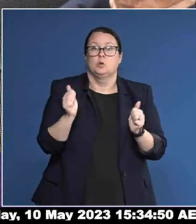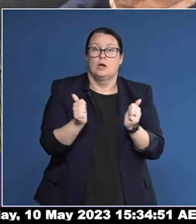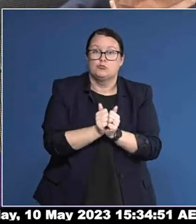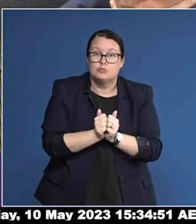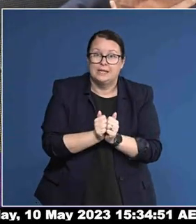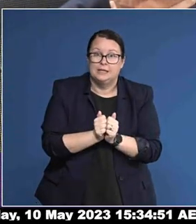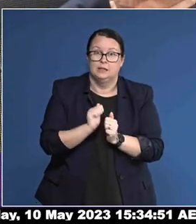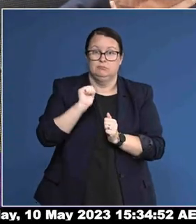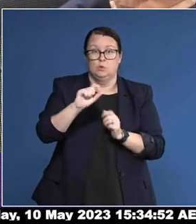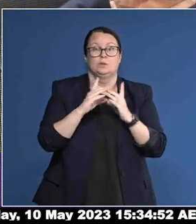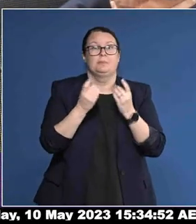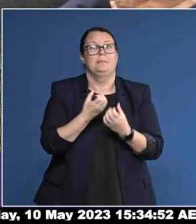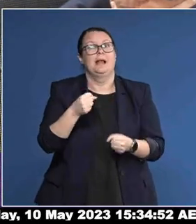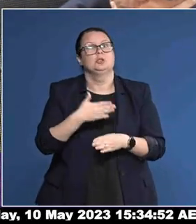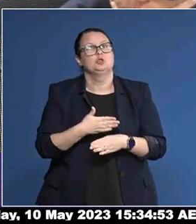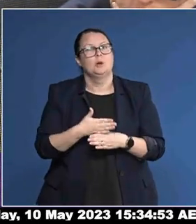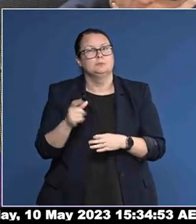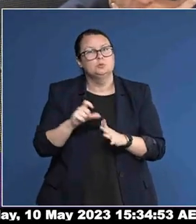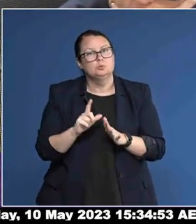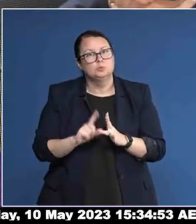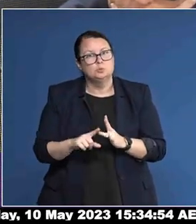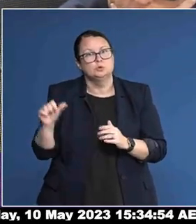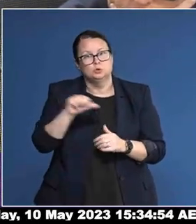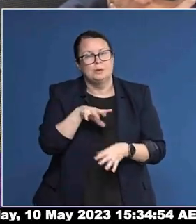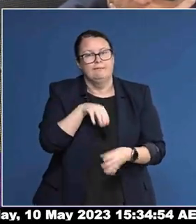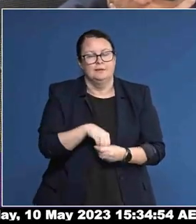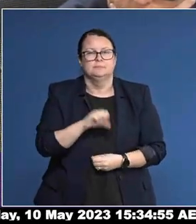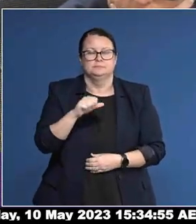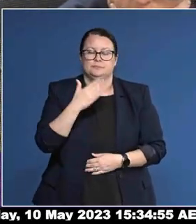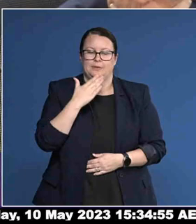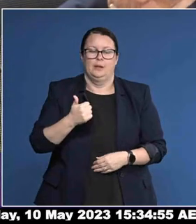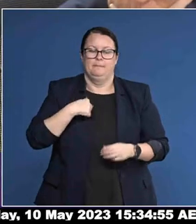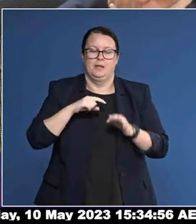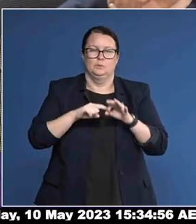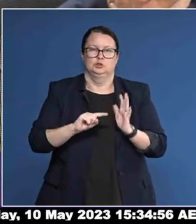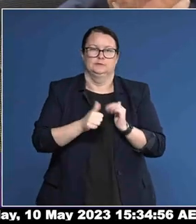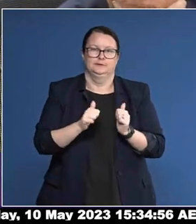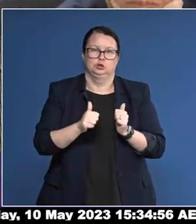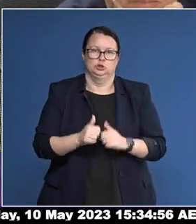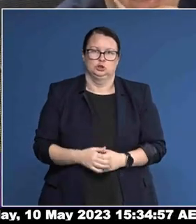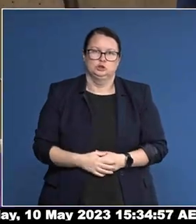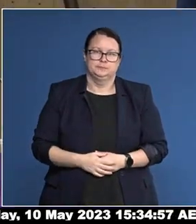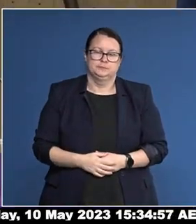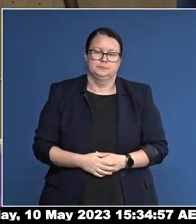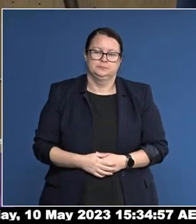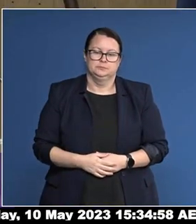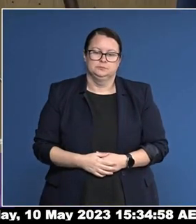There - yes. MS EASTMAN: Is that right? Yes. MS EASTMAN: Thank you, Commissioners. Those are my questions. COMMISSIONER McEWIN: Thank you, Ms Raine, for your contributions.